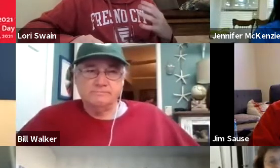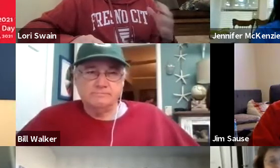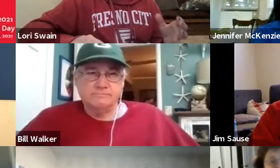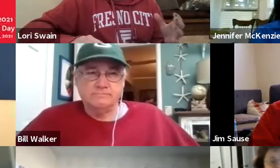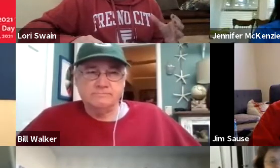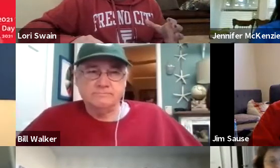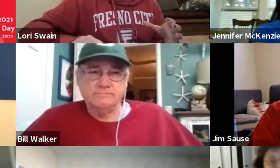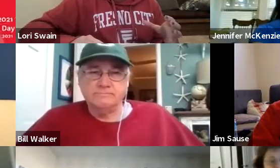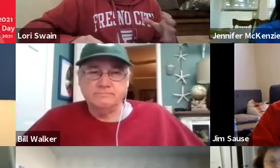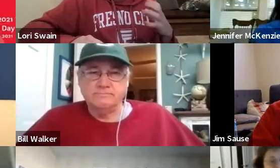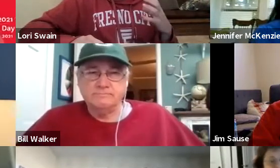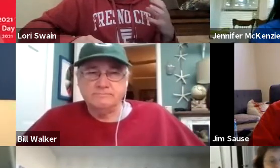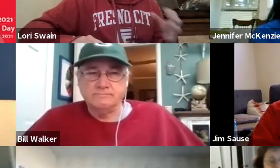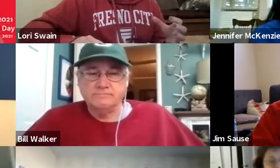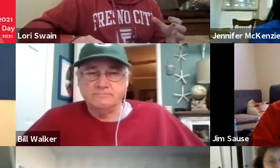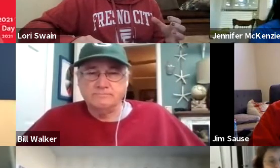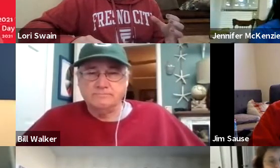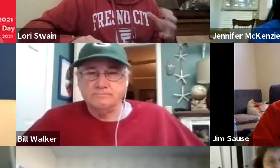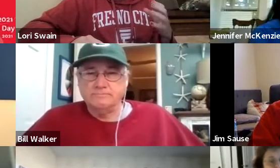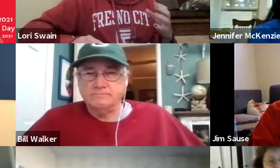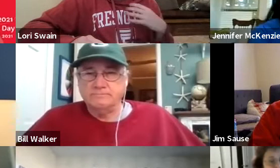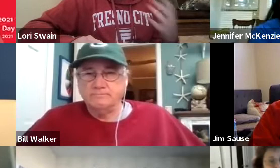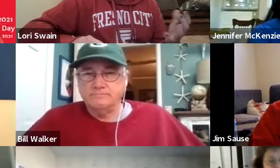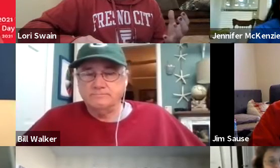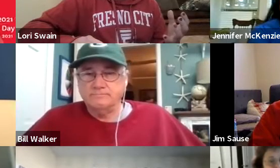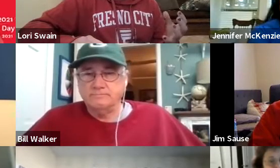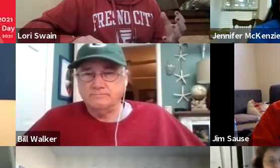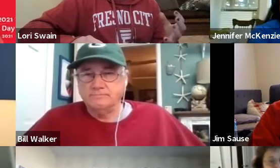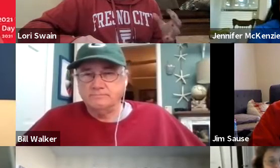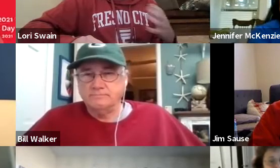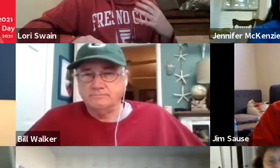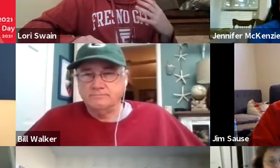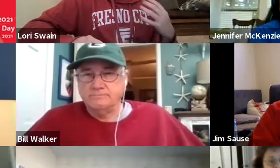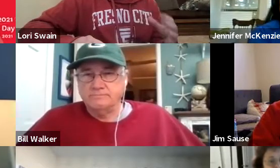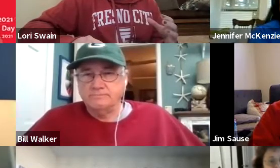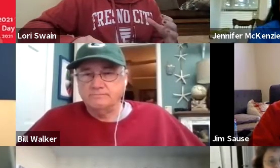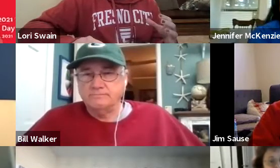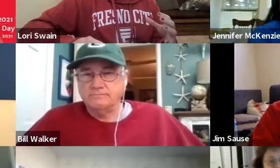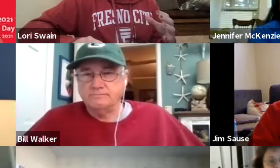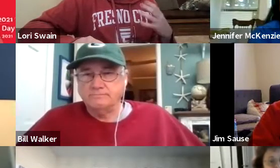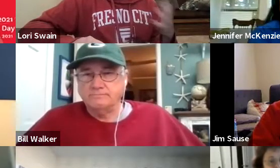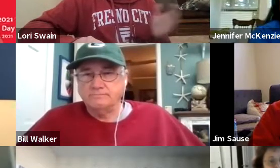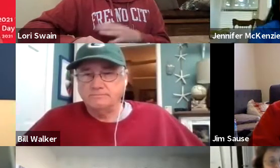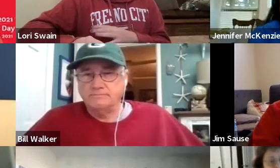trying to figure out what students would benefit from from getting that extra support. So most of our students, the full time